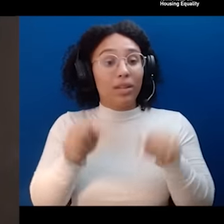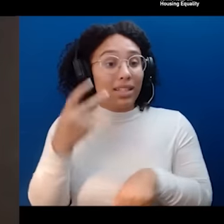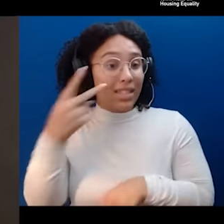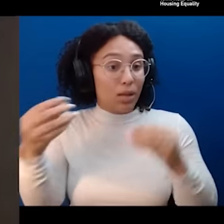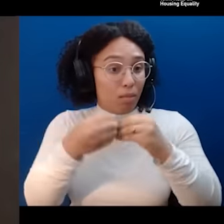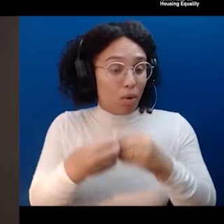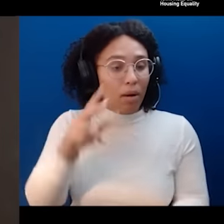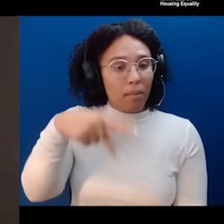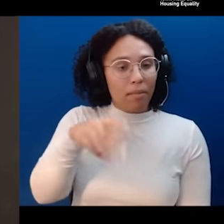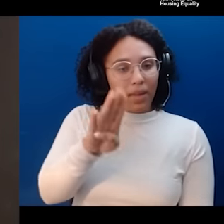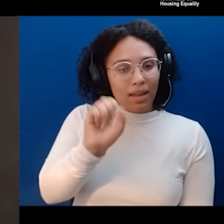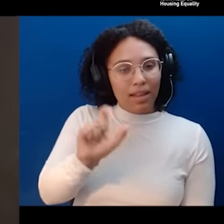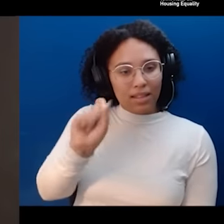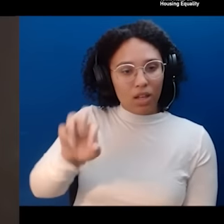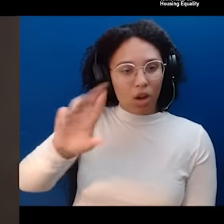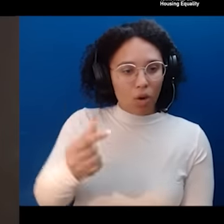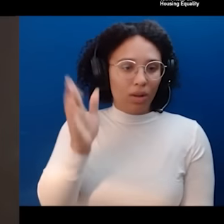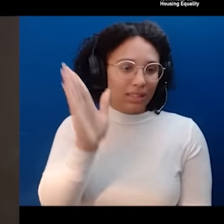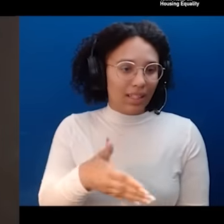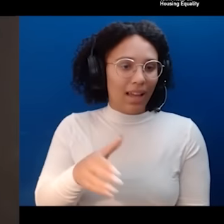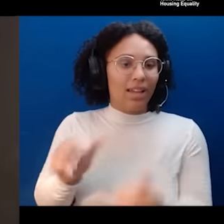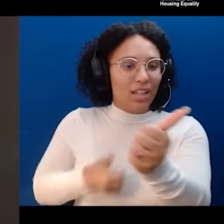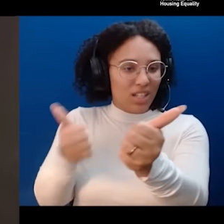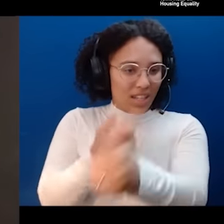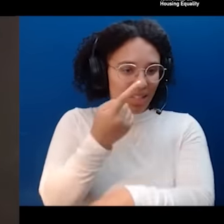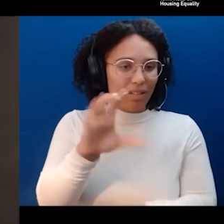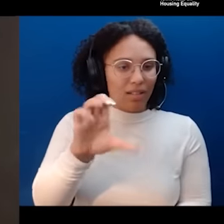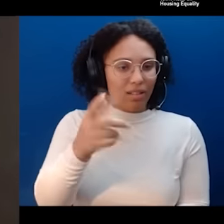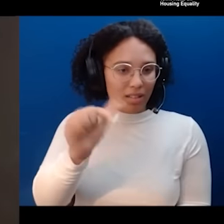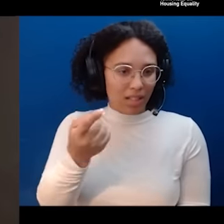or at youtube.com/onthebrinkpbs.